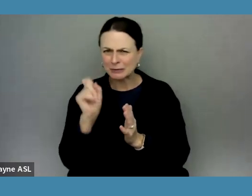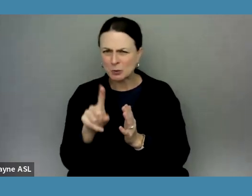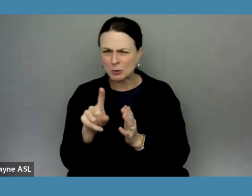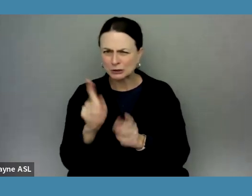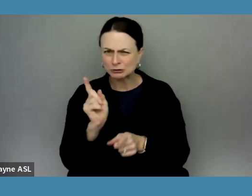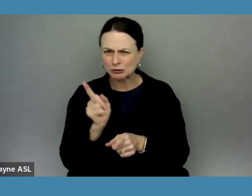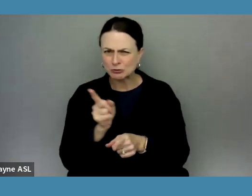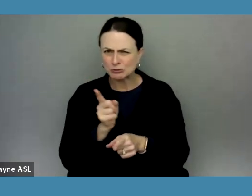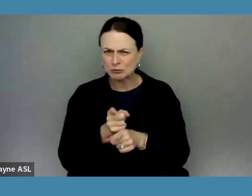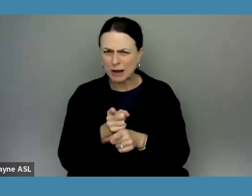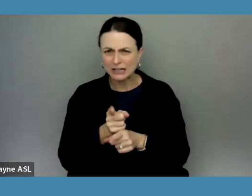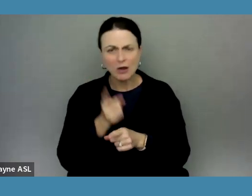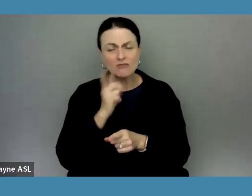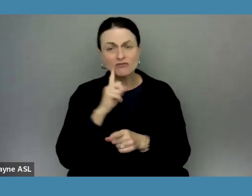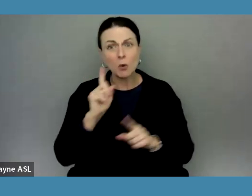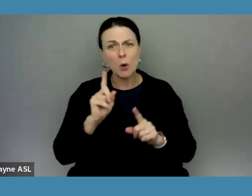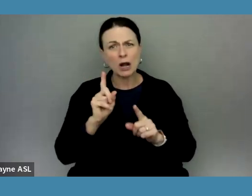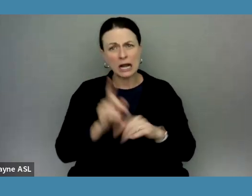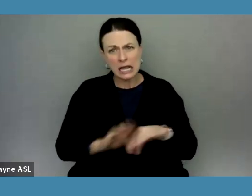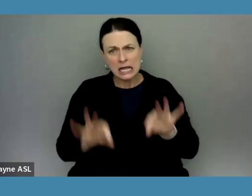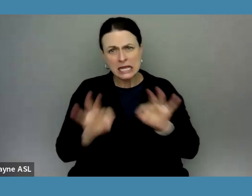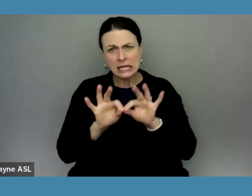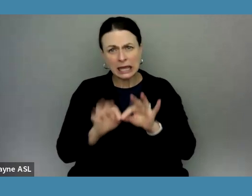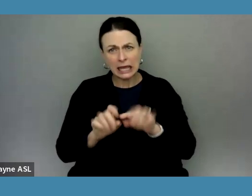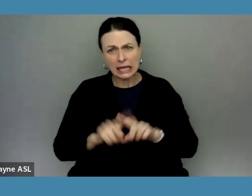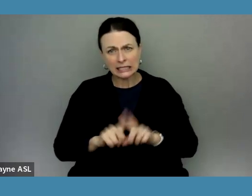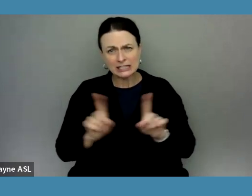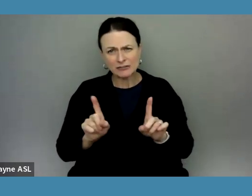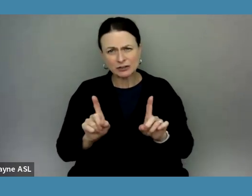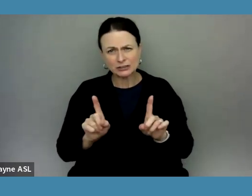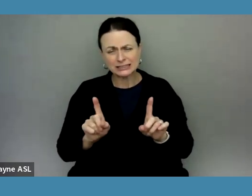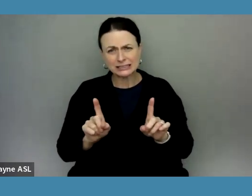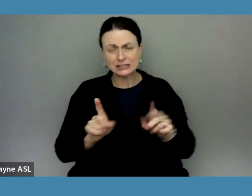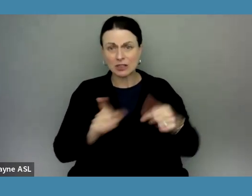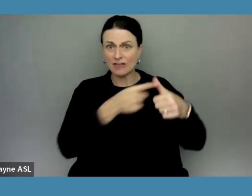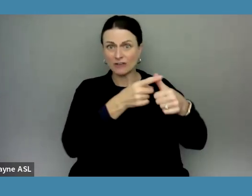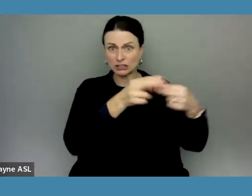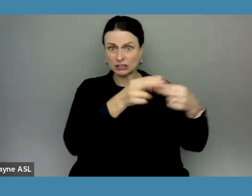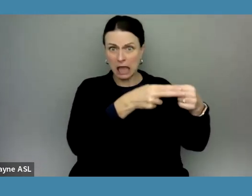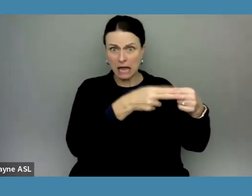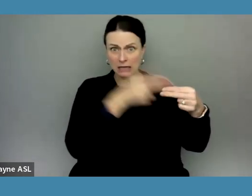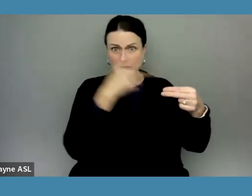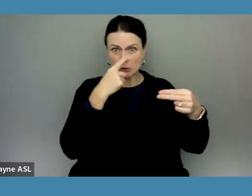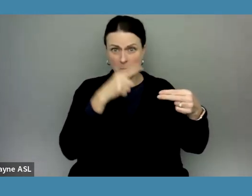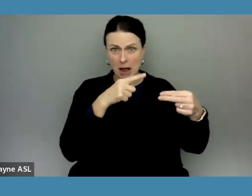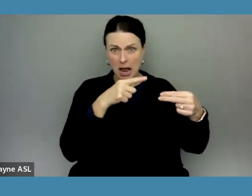for key differences, the first of those two slides, can you go through that again?